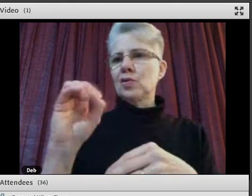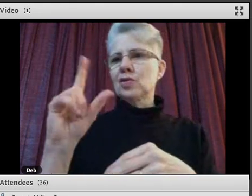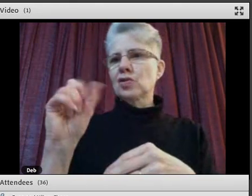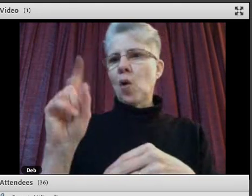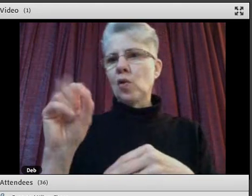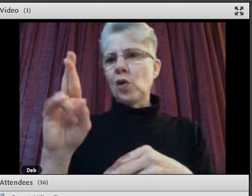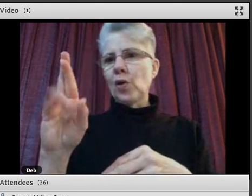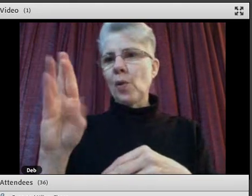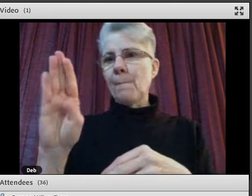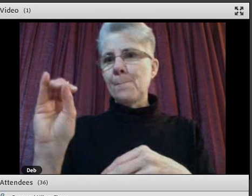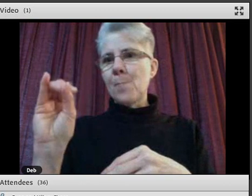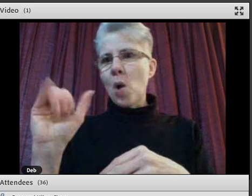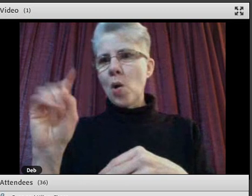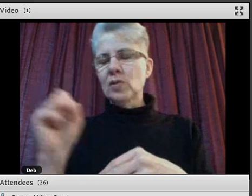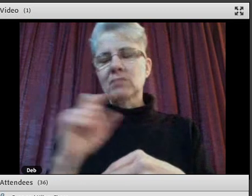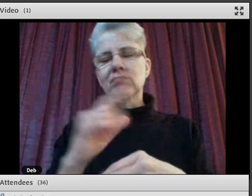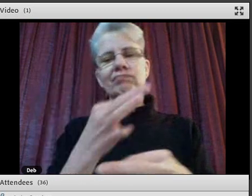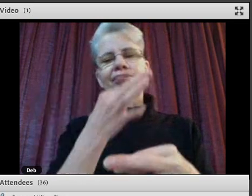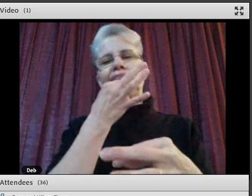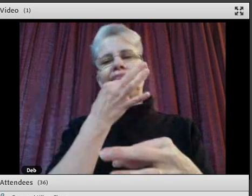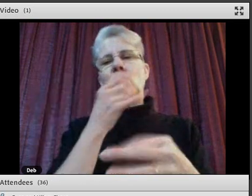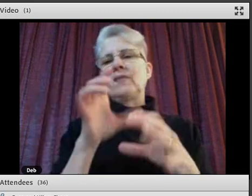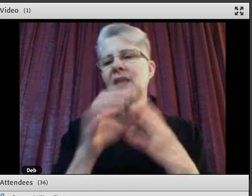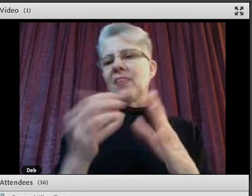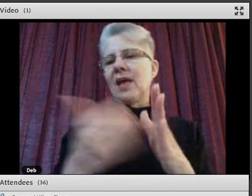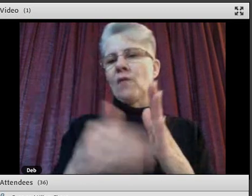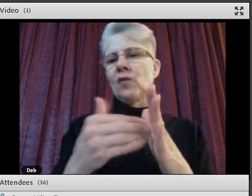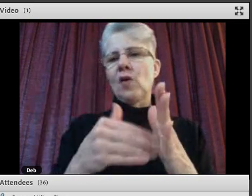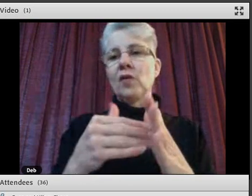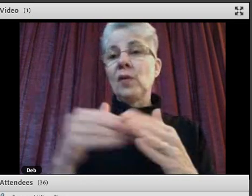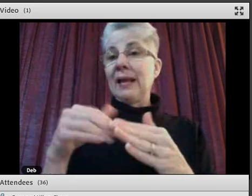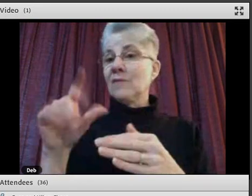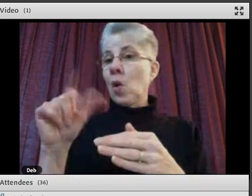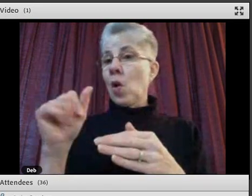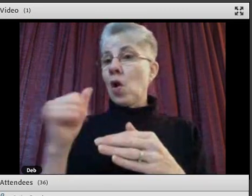that we've done time and time and time again. Living in Florida, we get a lot of sunshine.